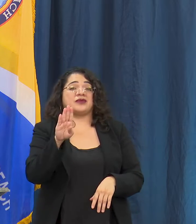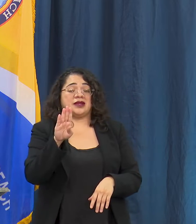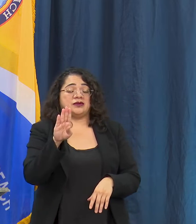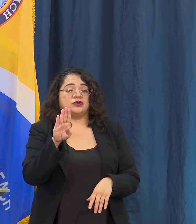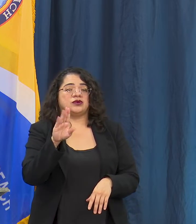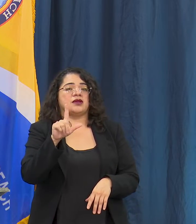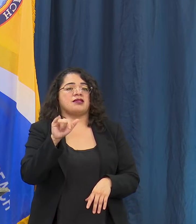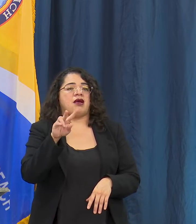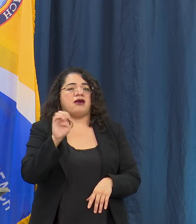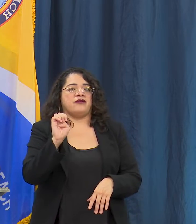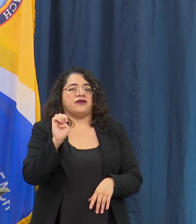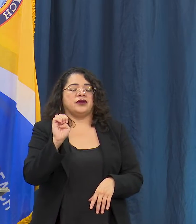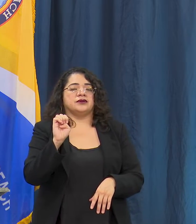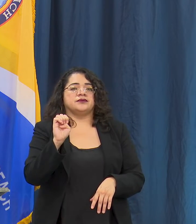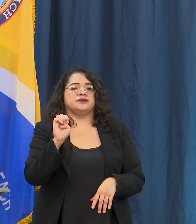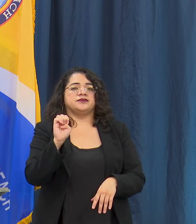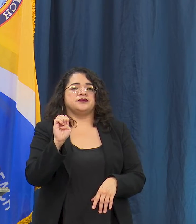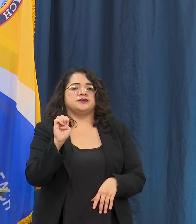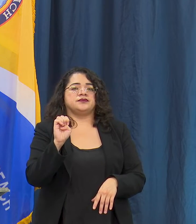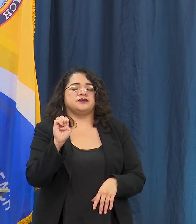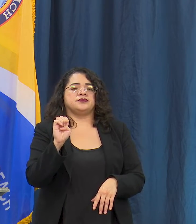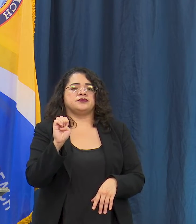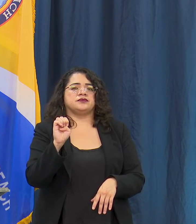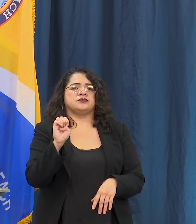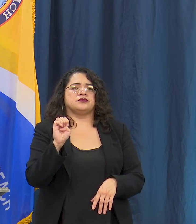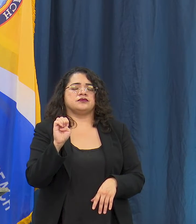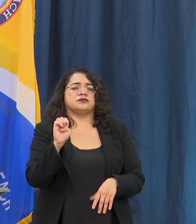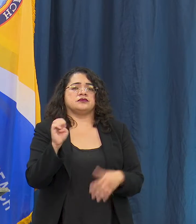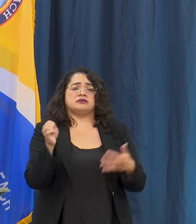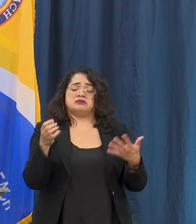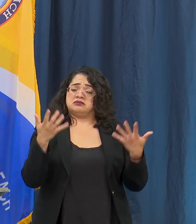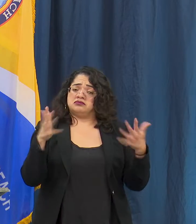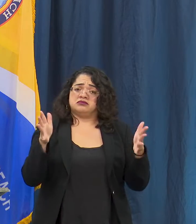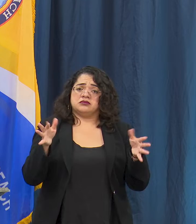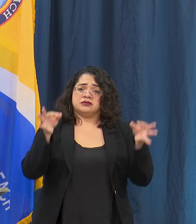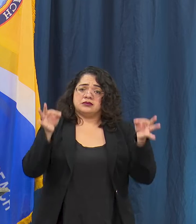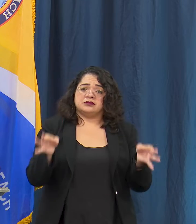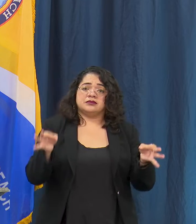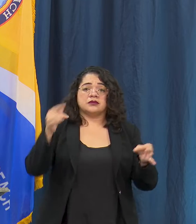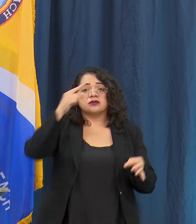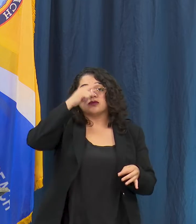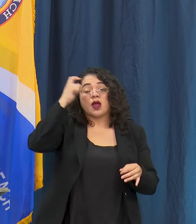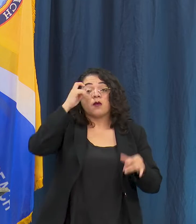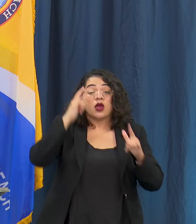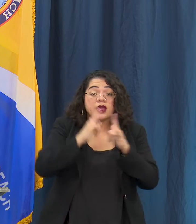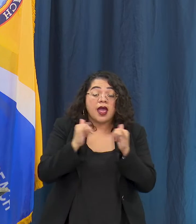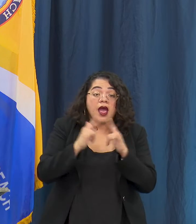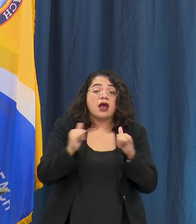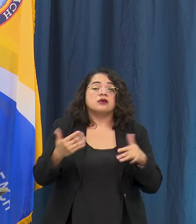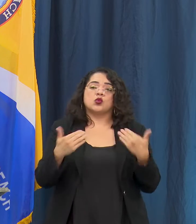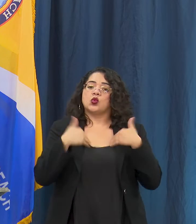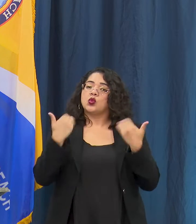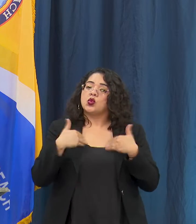viewers and this question is around - has there been a decision at summer camps yet with regard to youth sports and some of those programs